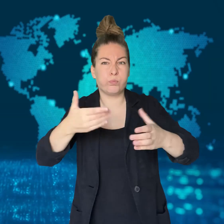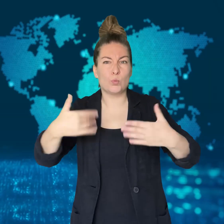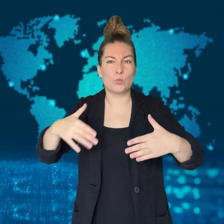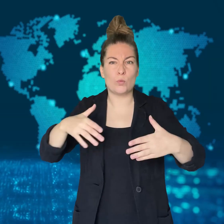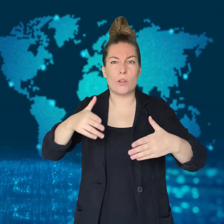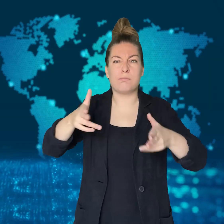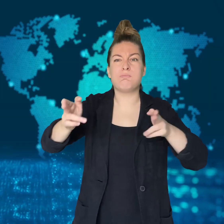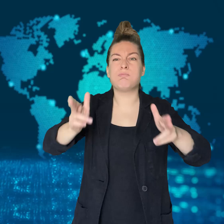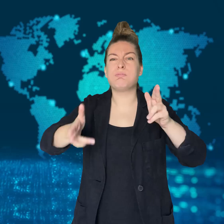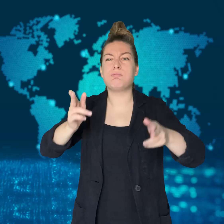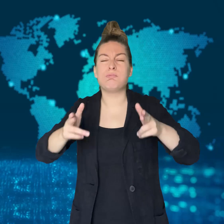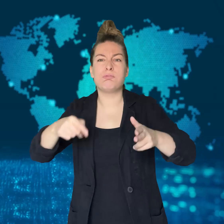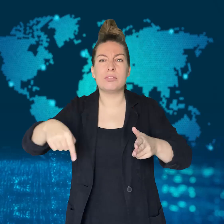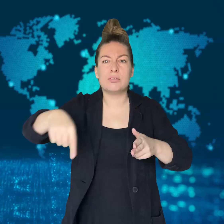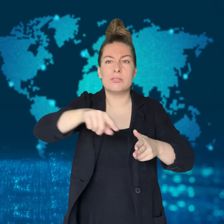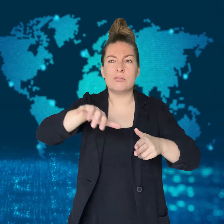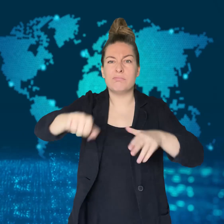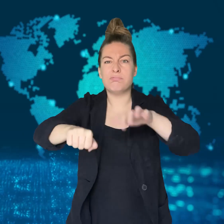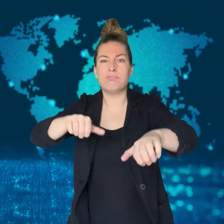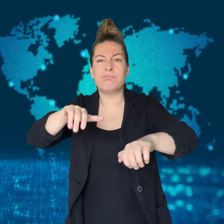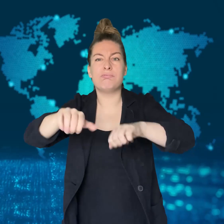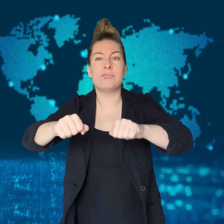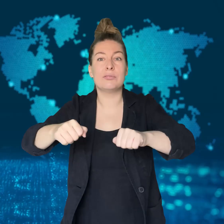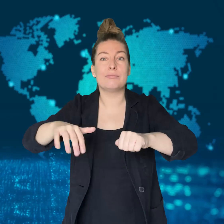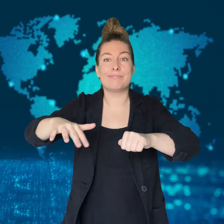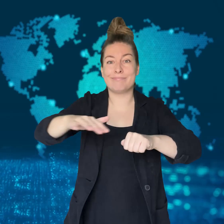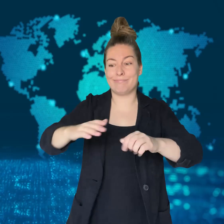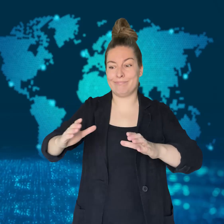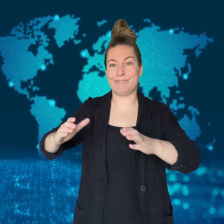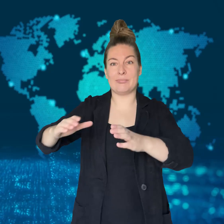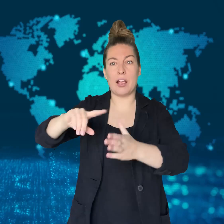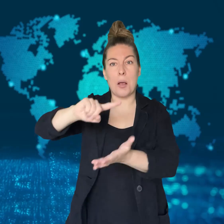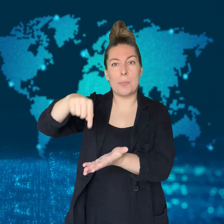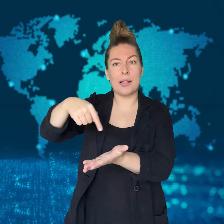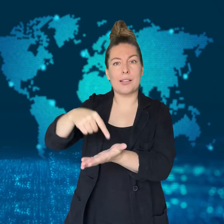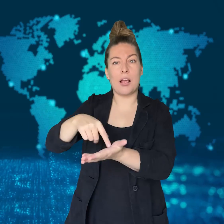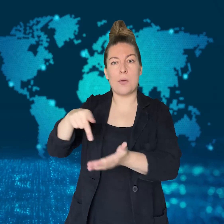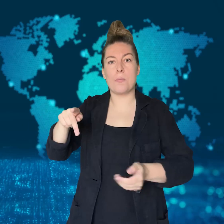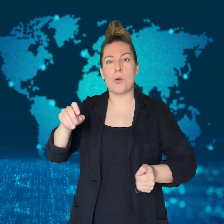The killings are the latest sign of a worsening conflict in Haiti,